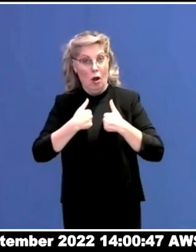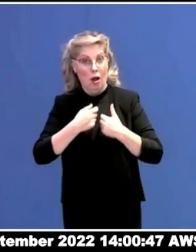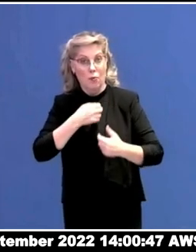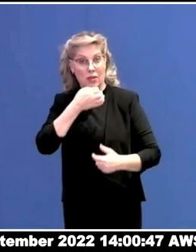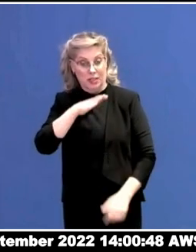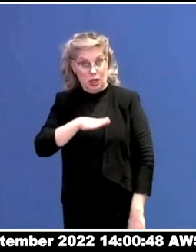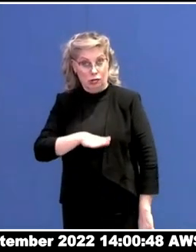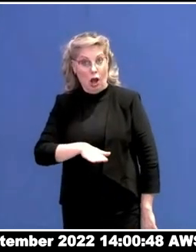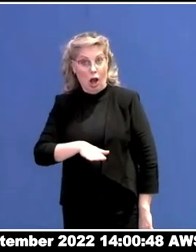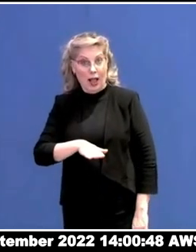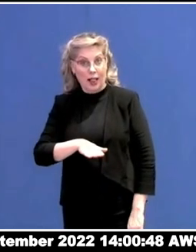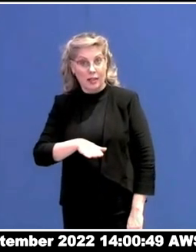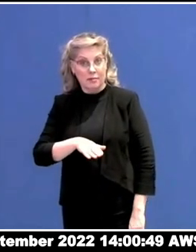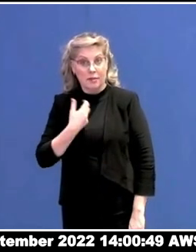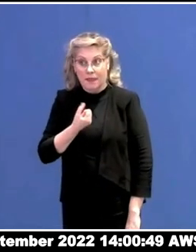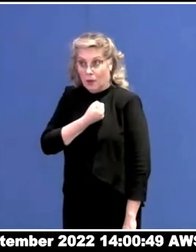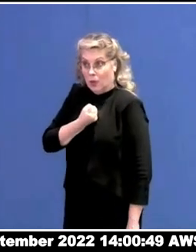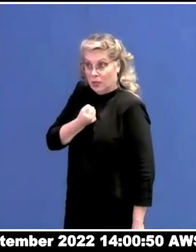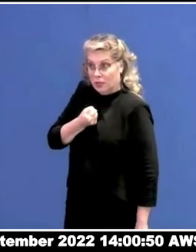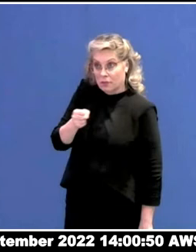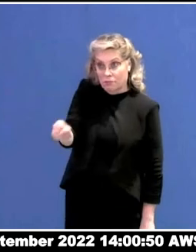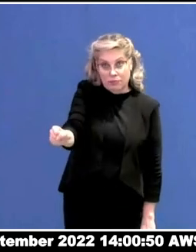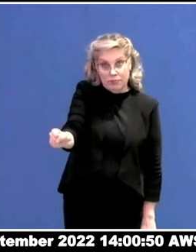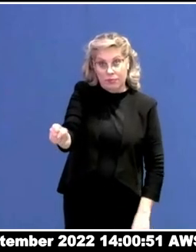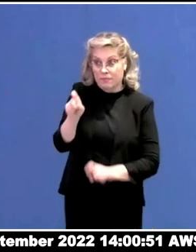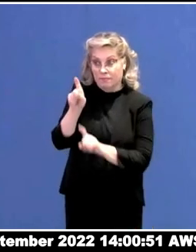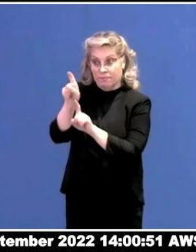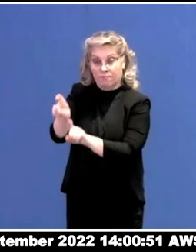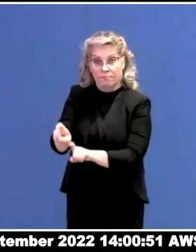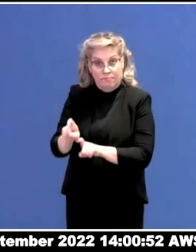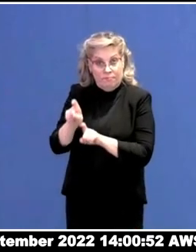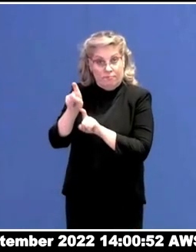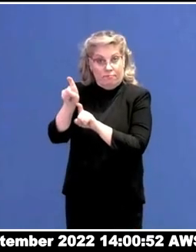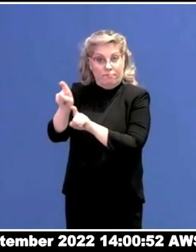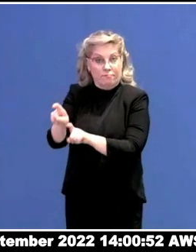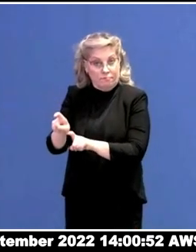for the majority of my time, I still carry that trauma. It was the most horrific experience.